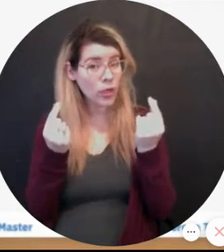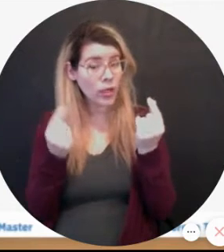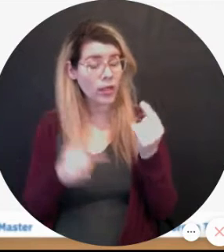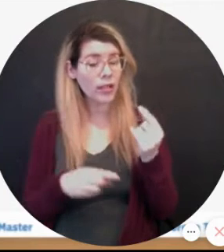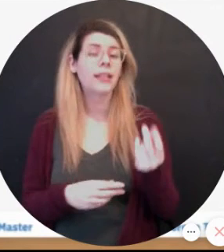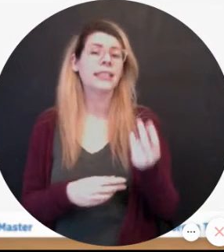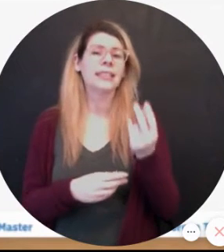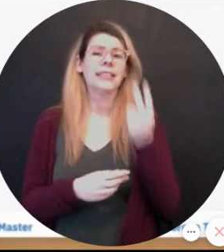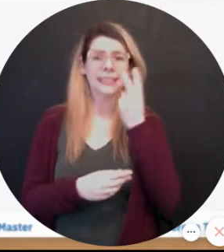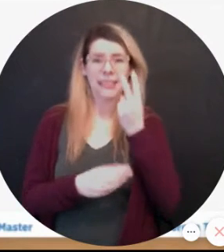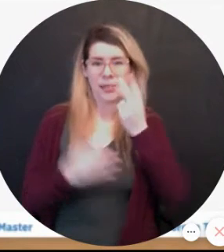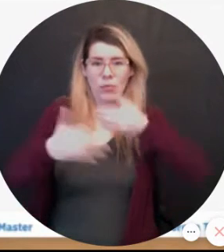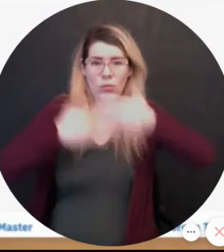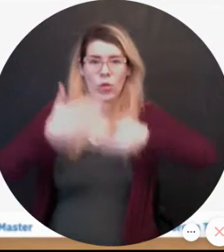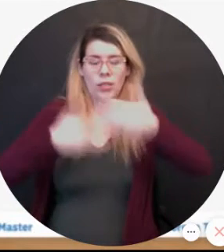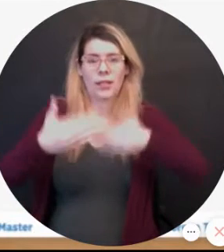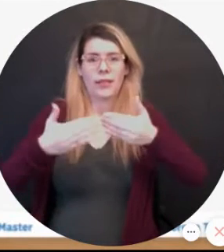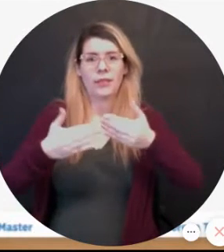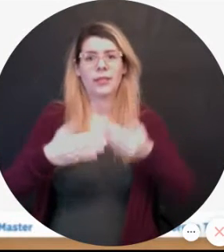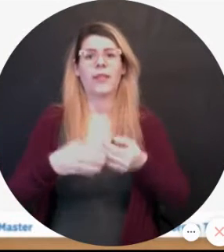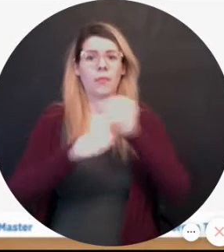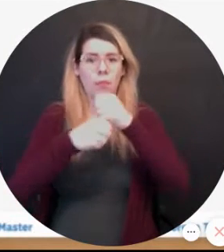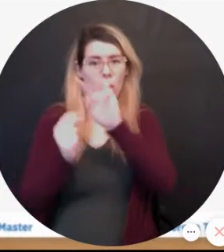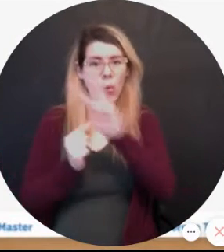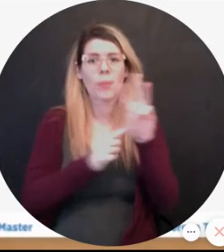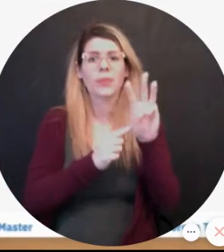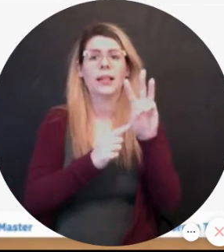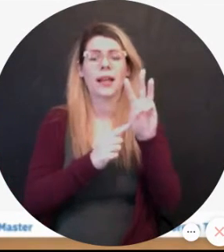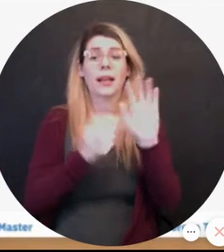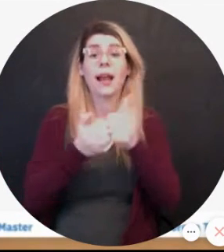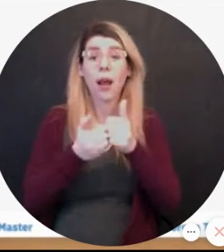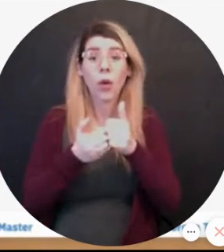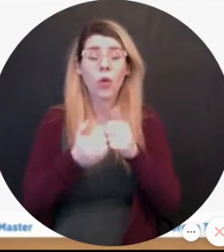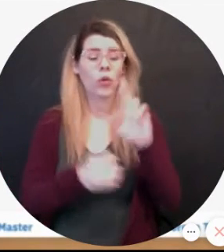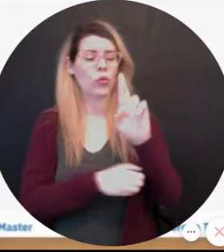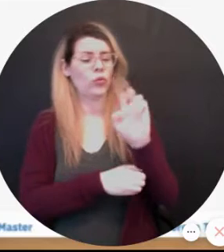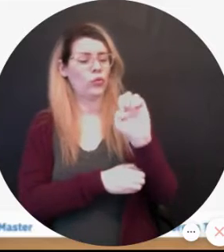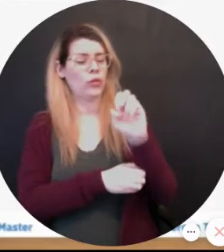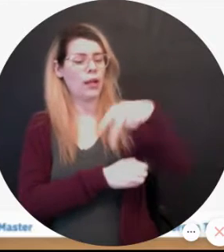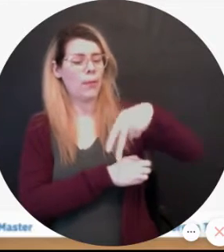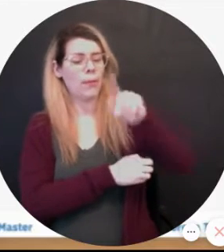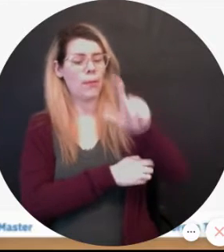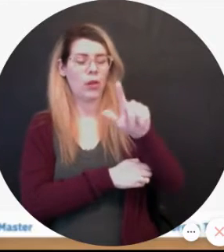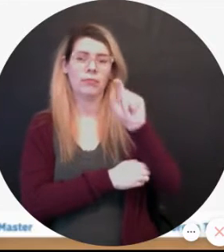a website using repl.it So we're going to head over to repl.it r-e-p-l.i-t Hopefully,